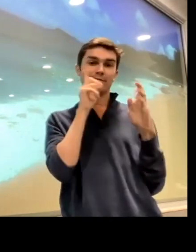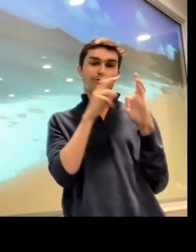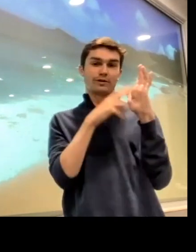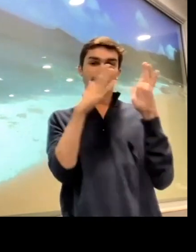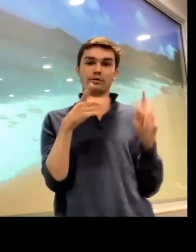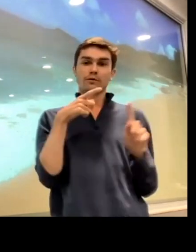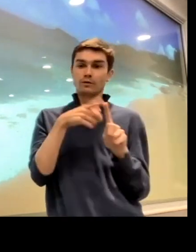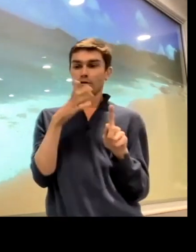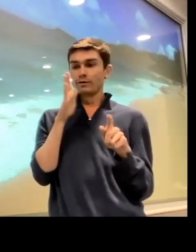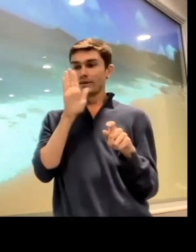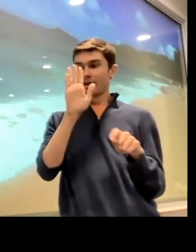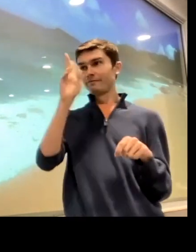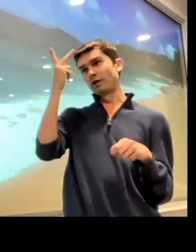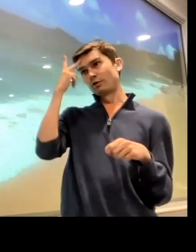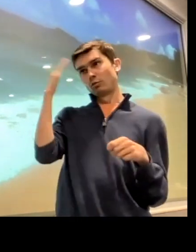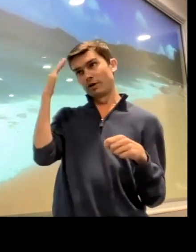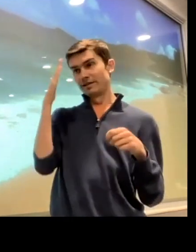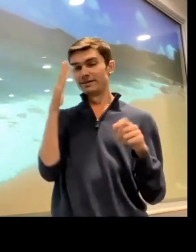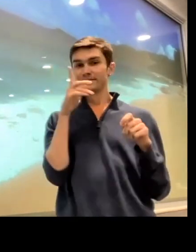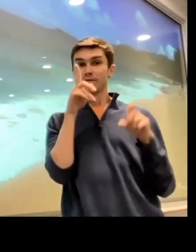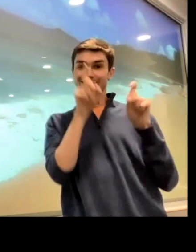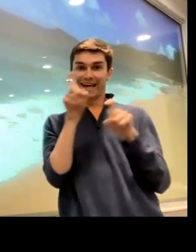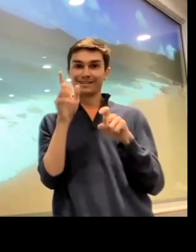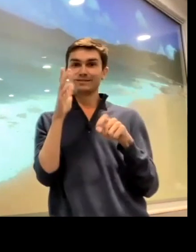so